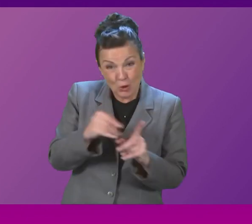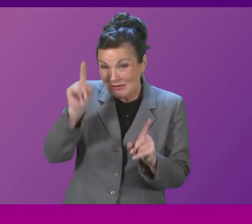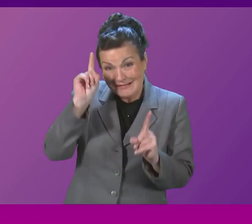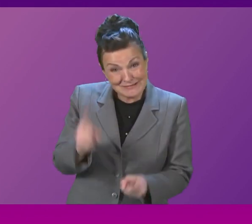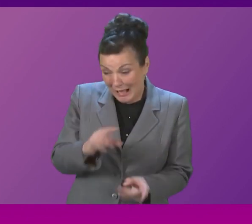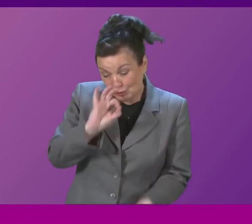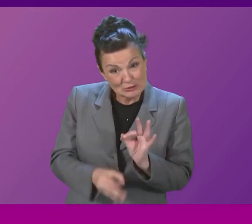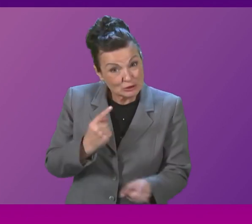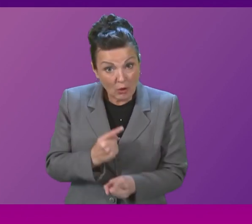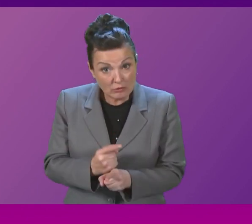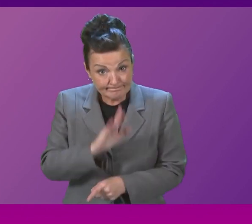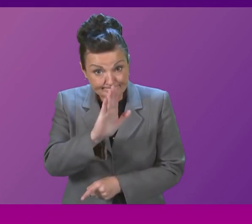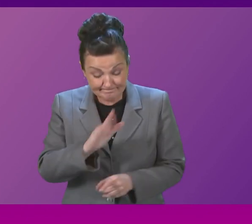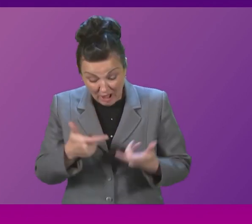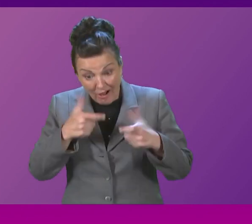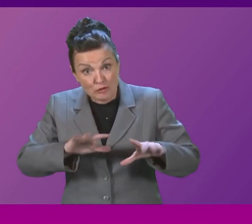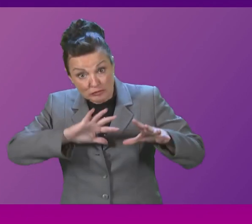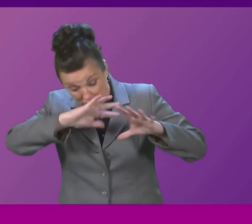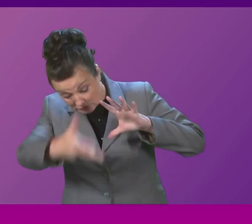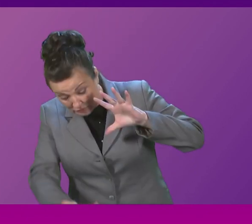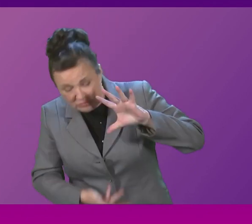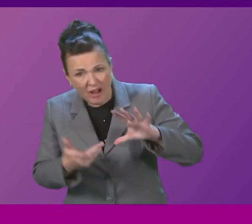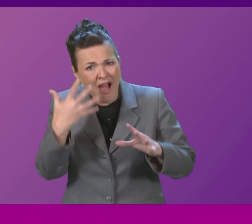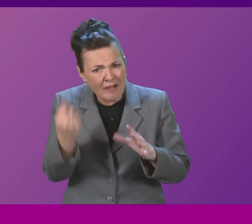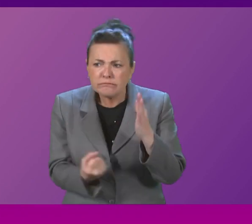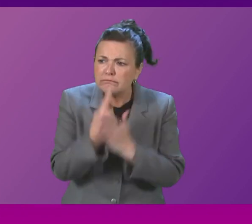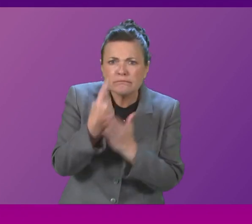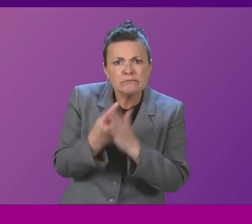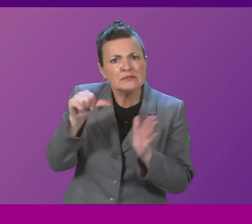Of course, countries across the world go through difficult times, and some of these issues